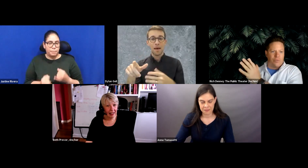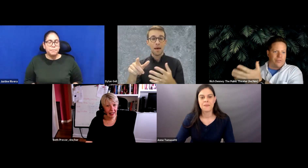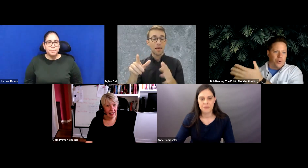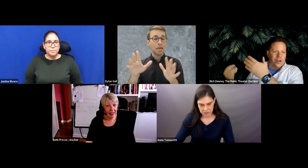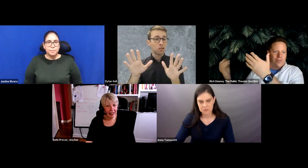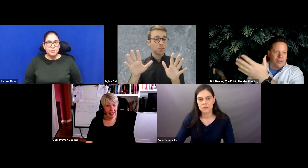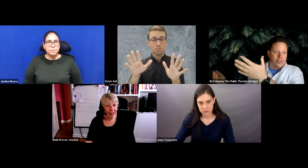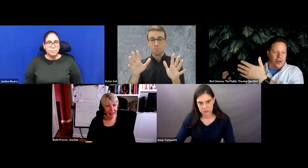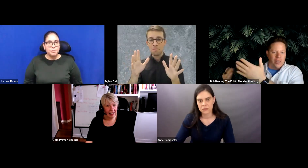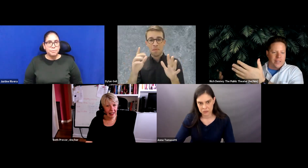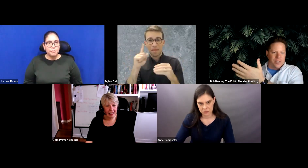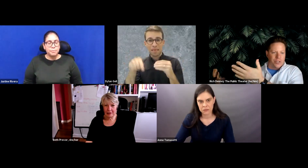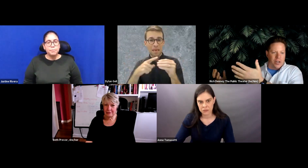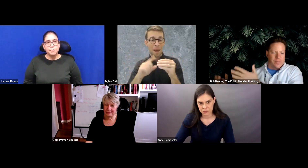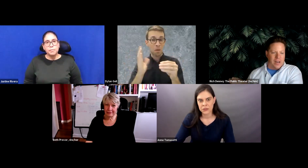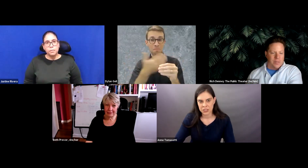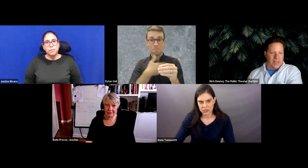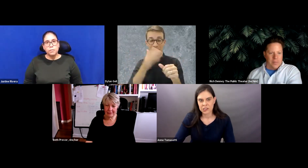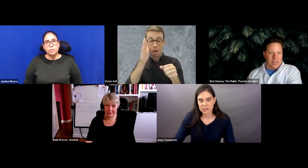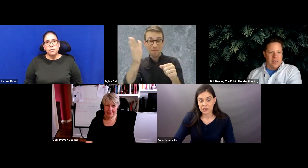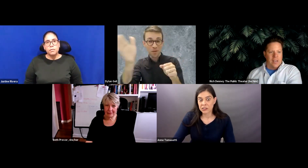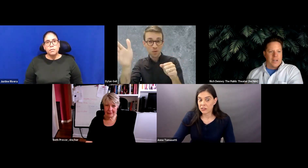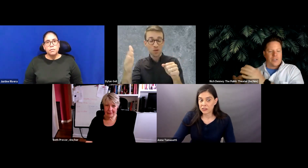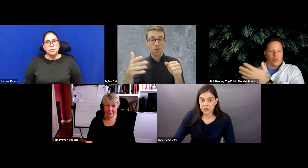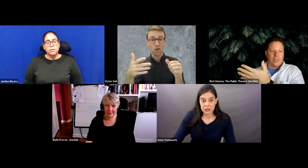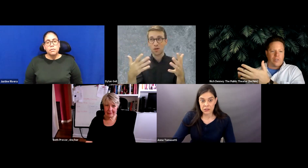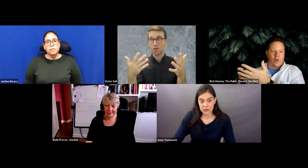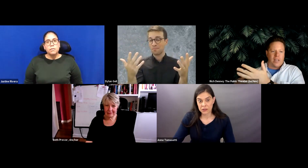moving forward in our future, all of us, as we're starting to come out of this pandemic. But it's also a really great moment